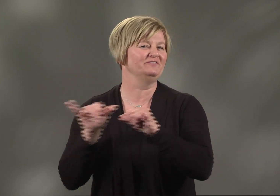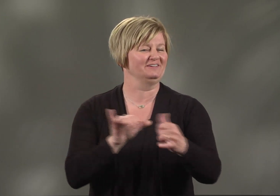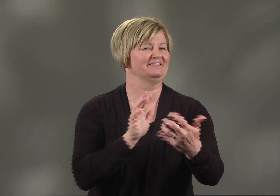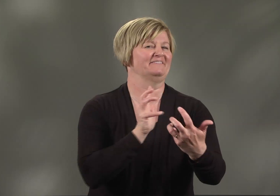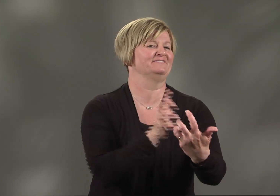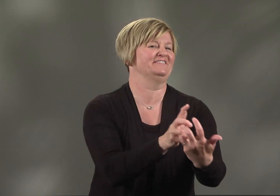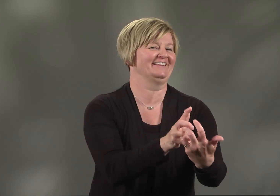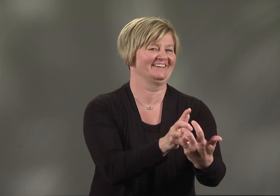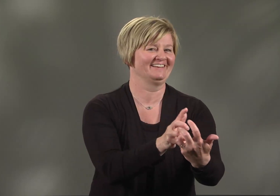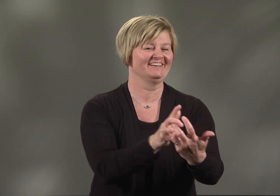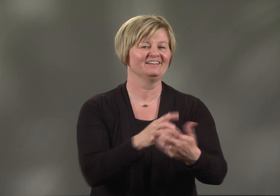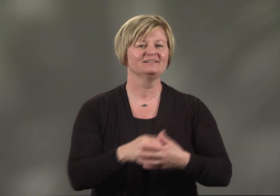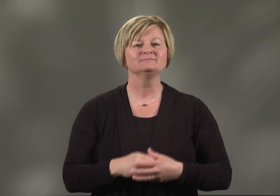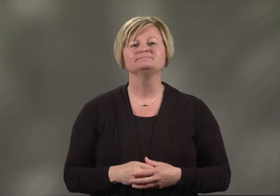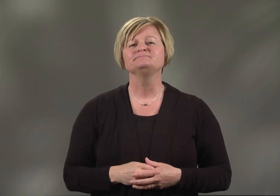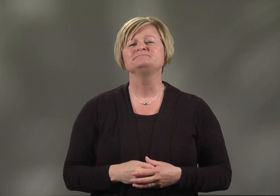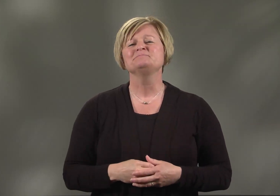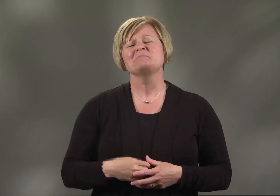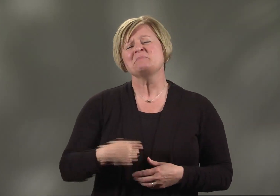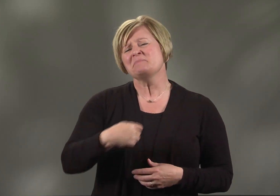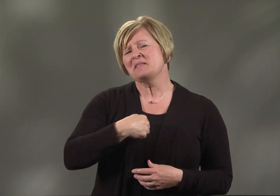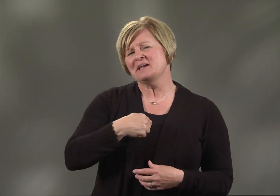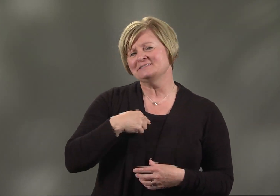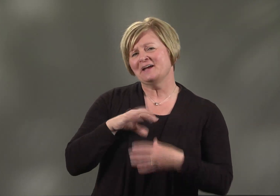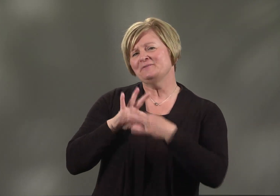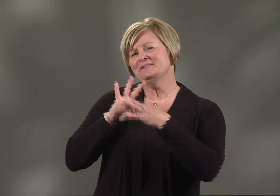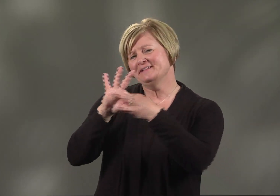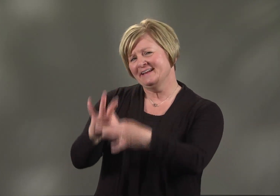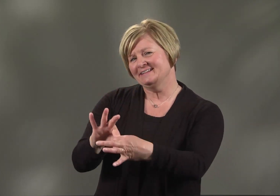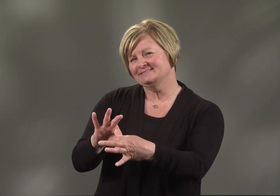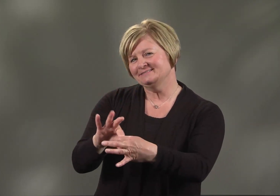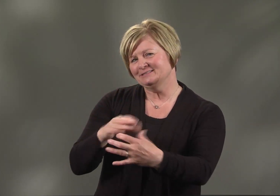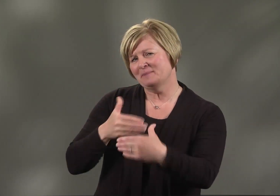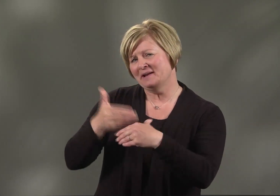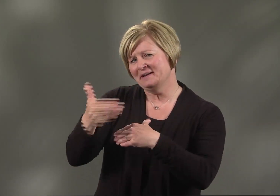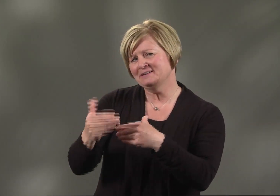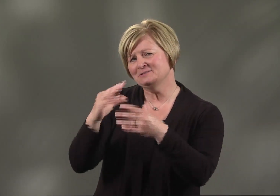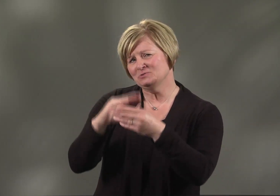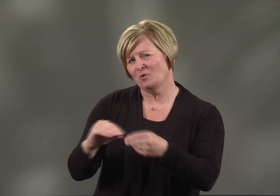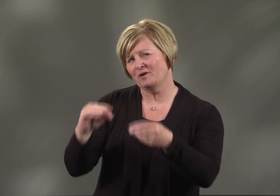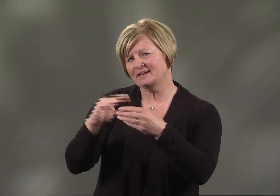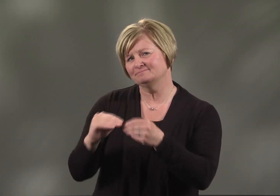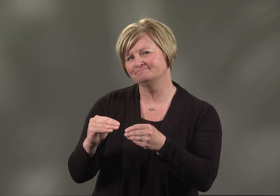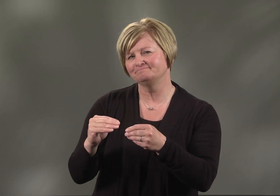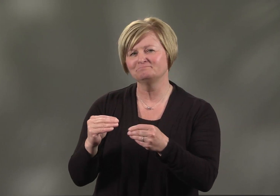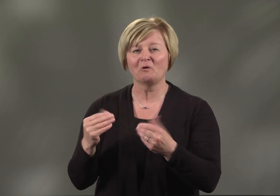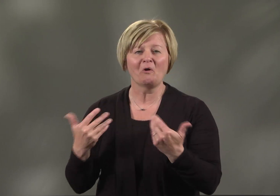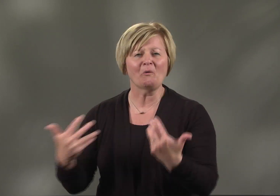in order to feel as if they fit in. As I relate in my next story, going along with the crowd